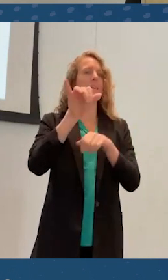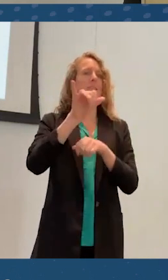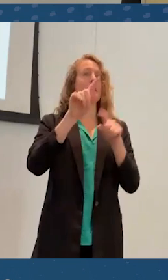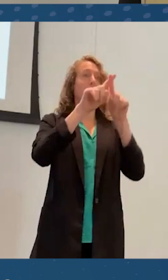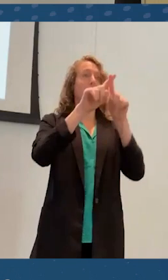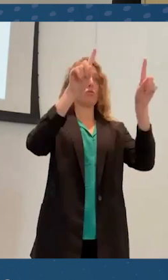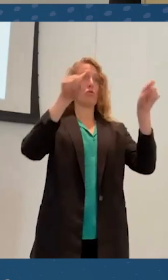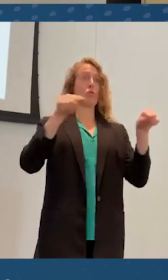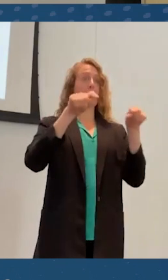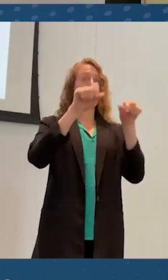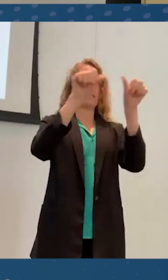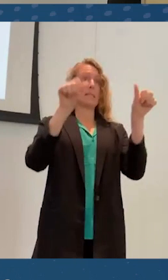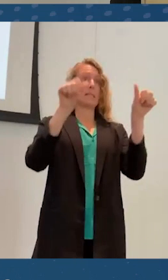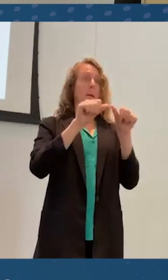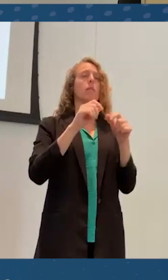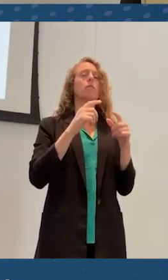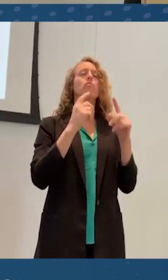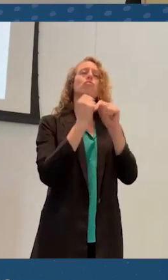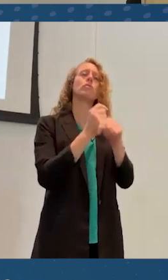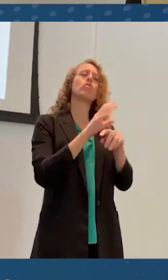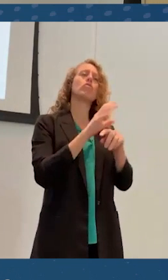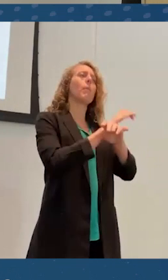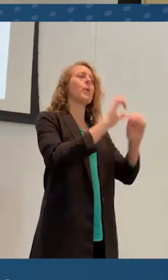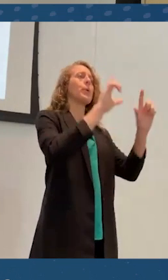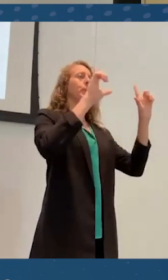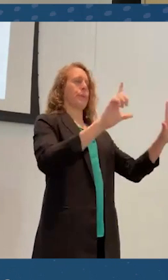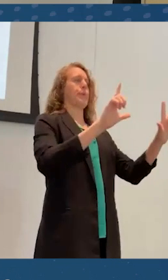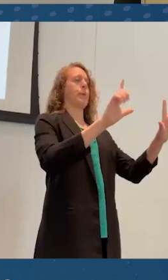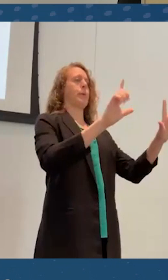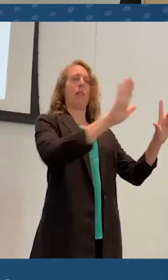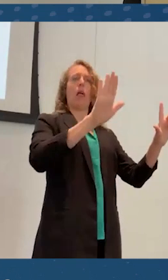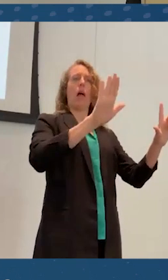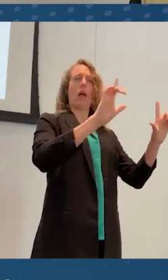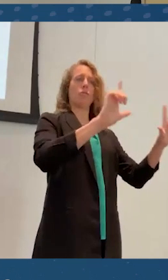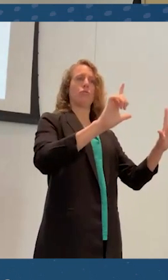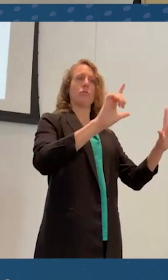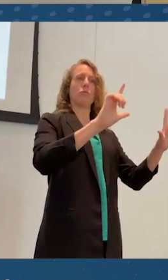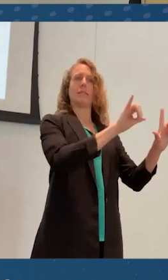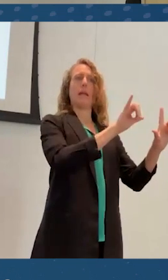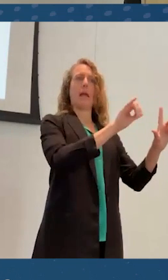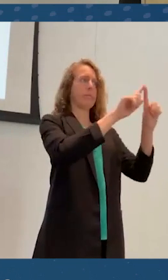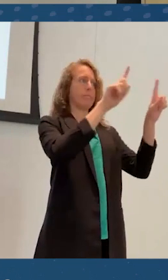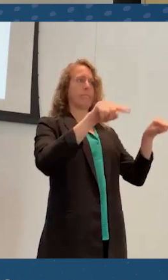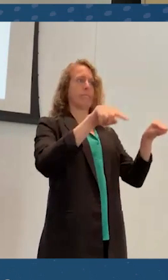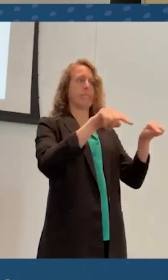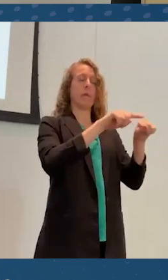in a traditional flat screen.